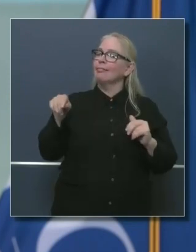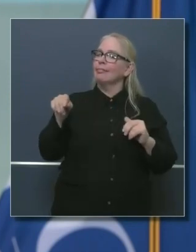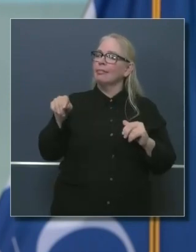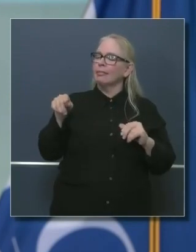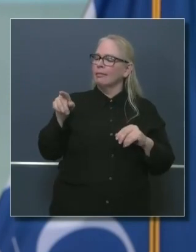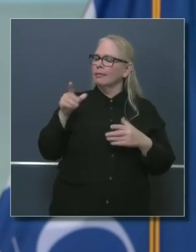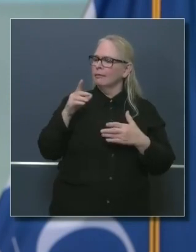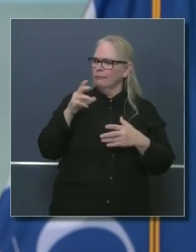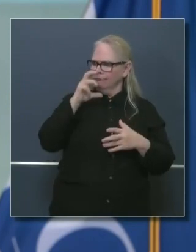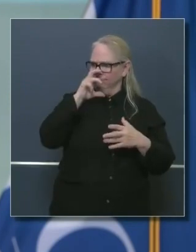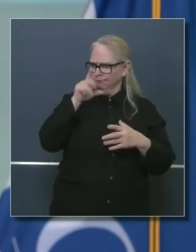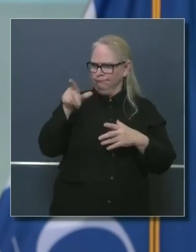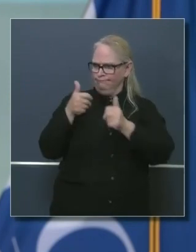common sense public health